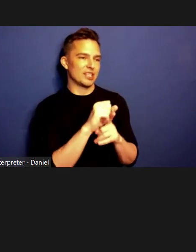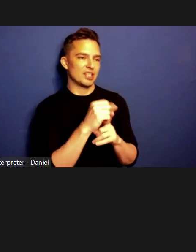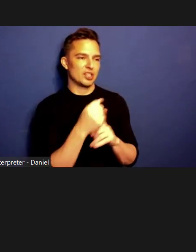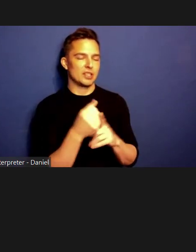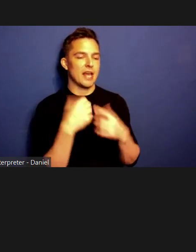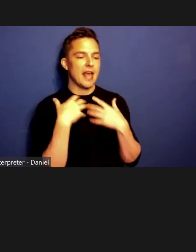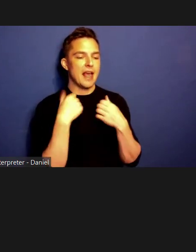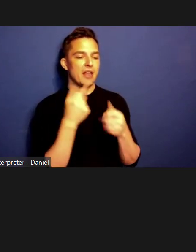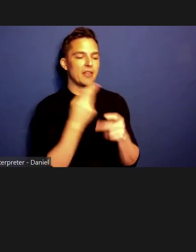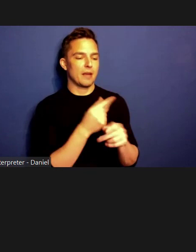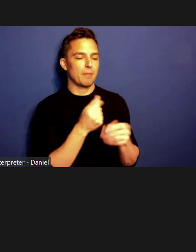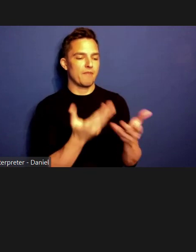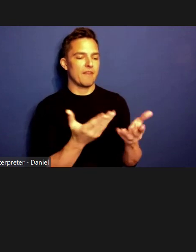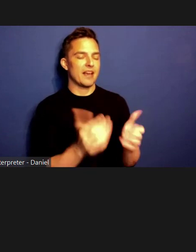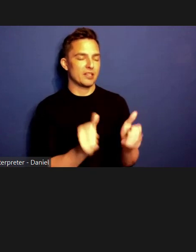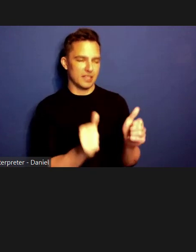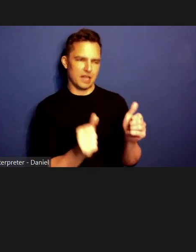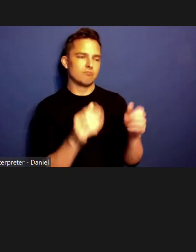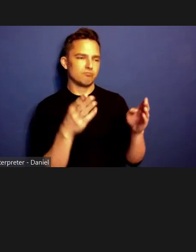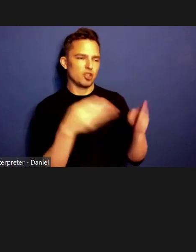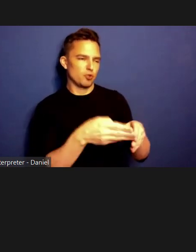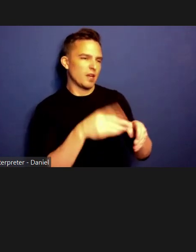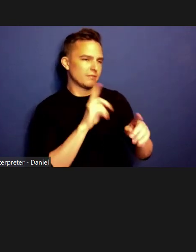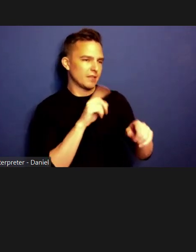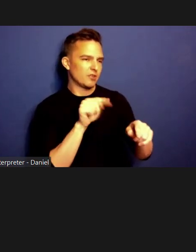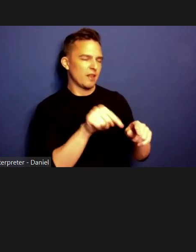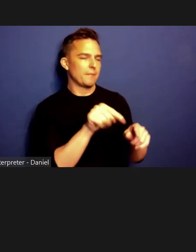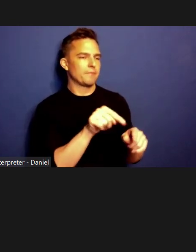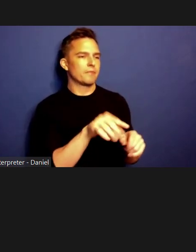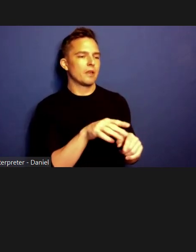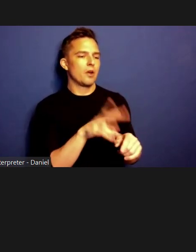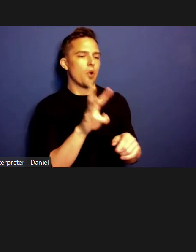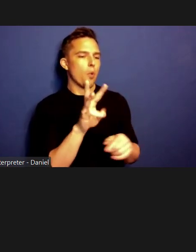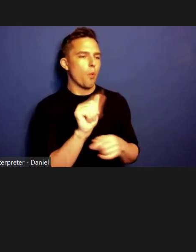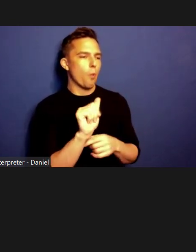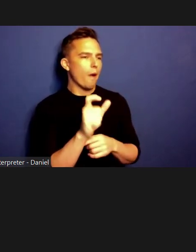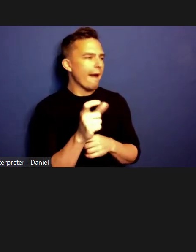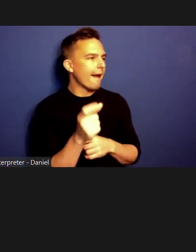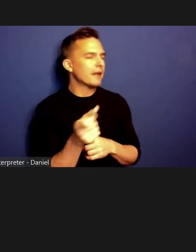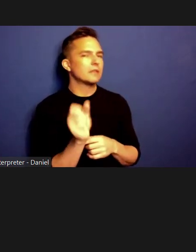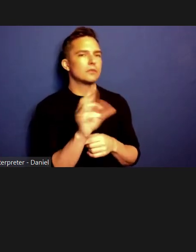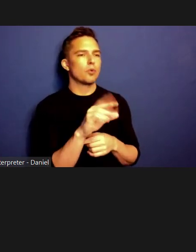address whether that is wax blockage or fluid or middle ear infection.